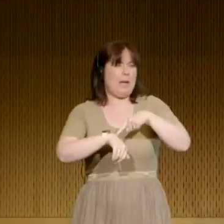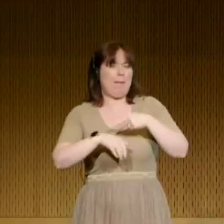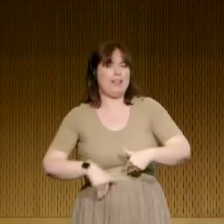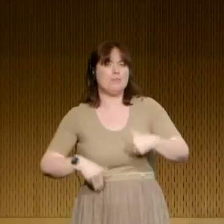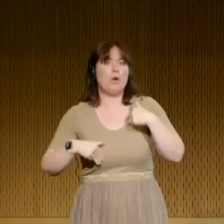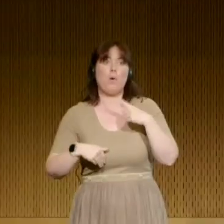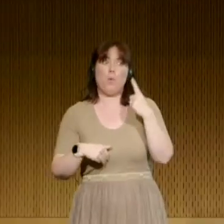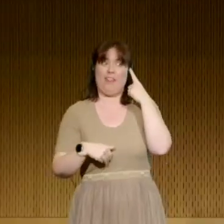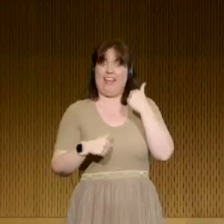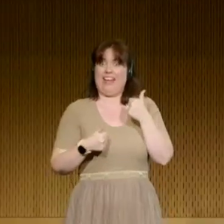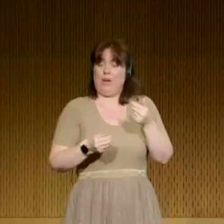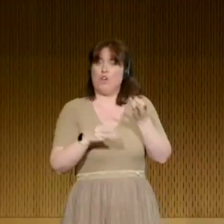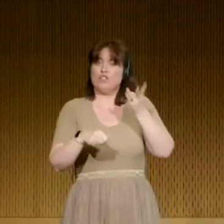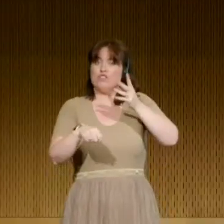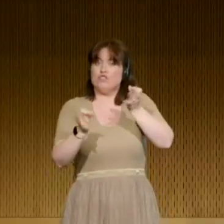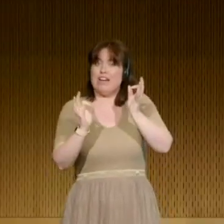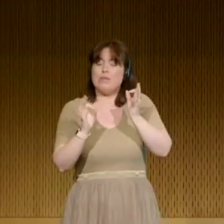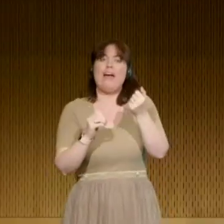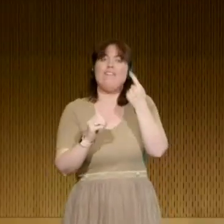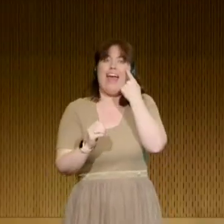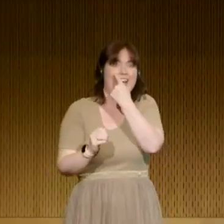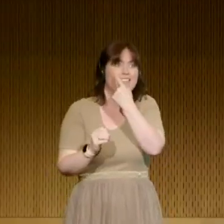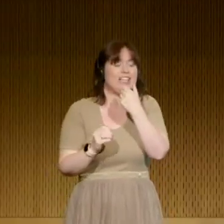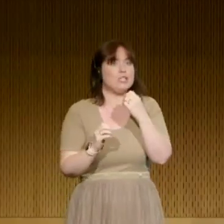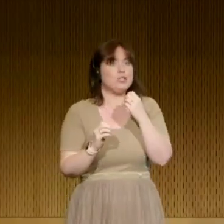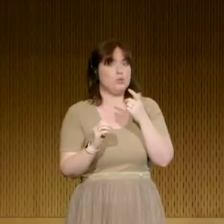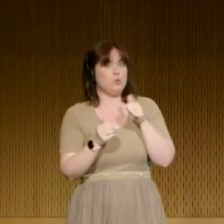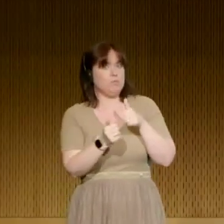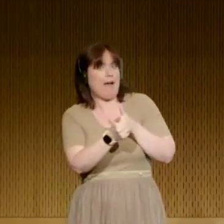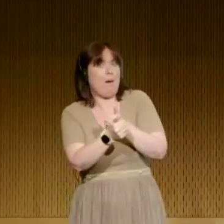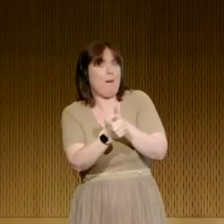great and we have you know evidence to support that. But what do our students think and this